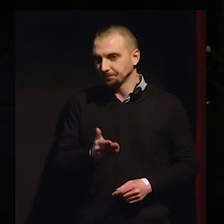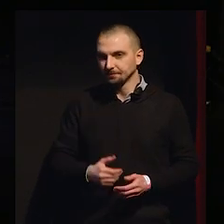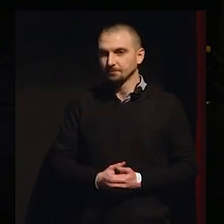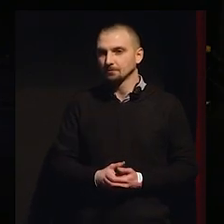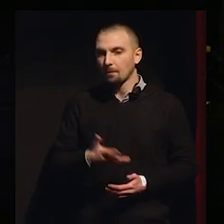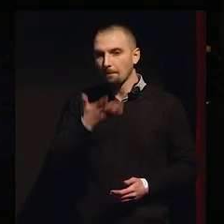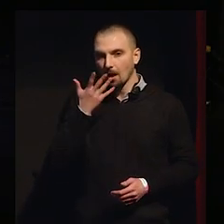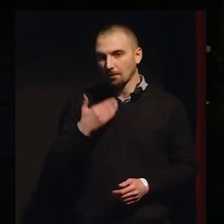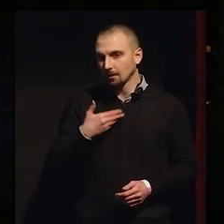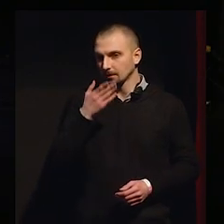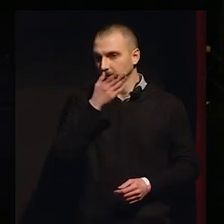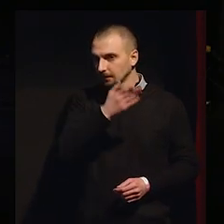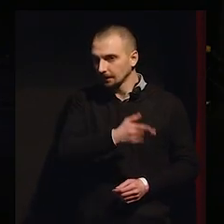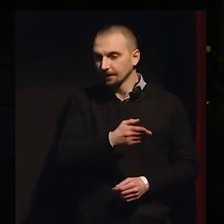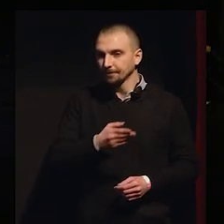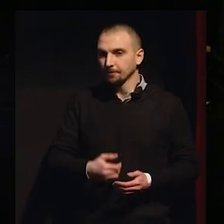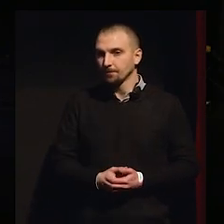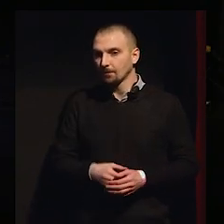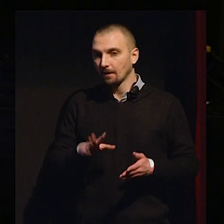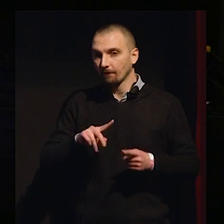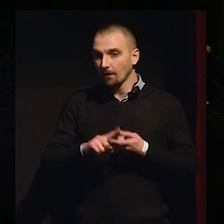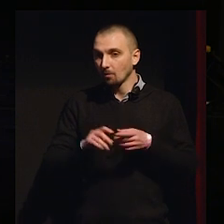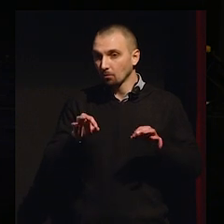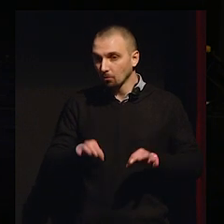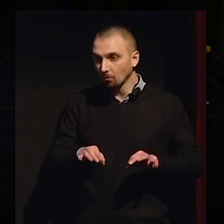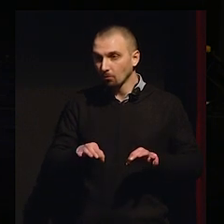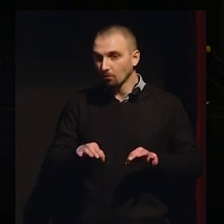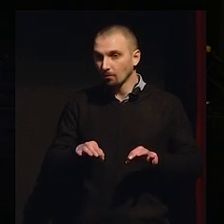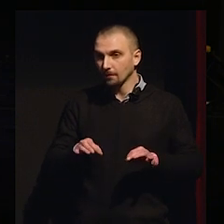then on Marmaray, and today, guide dogs are everywhere.